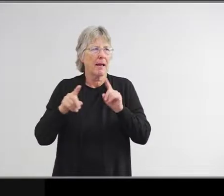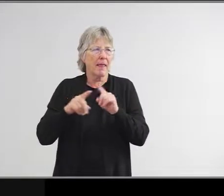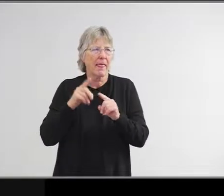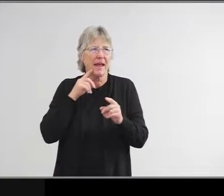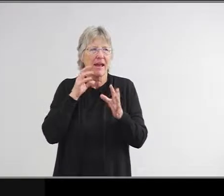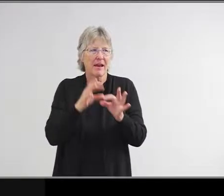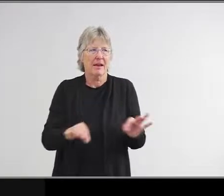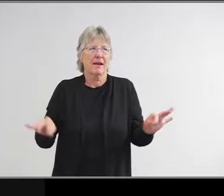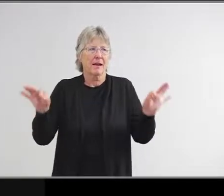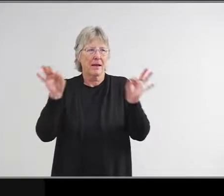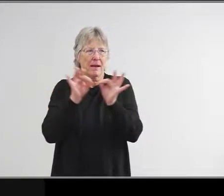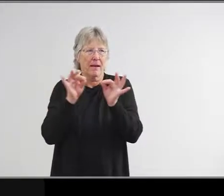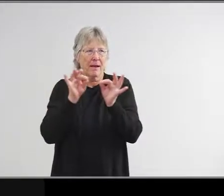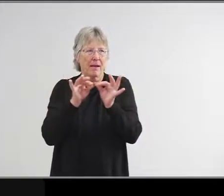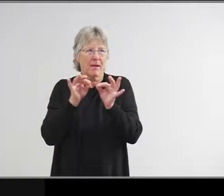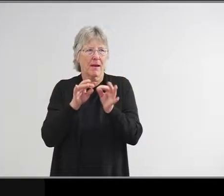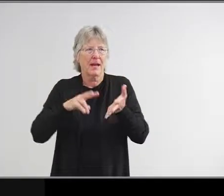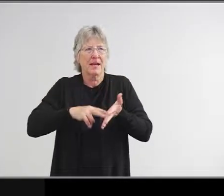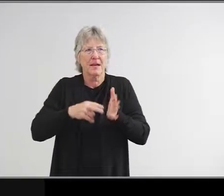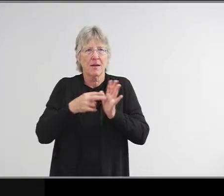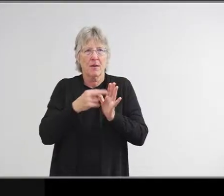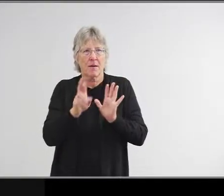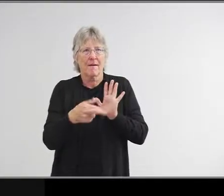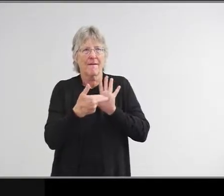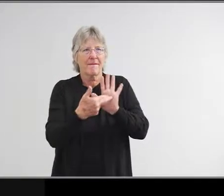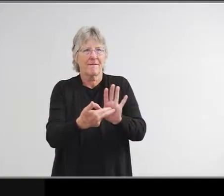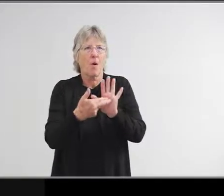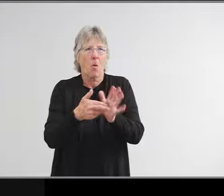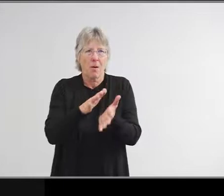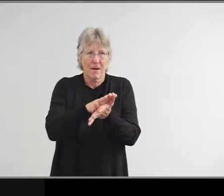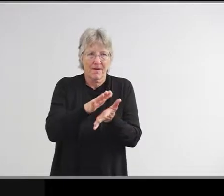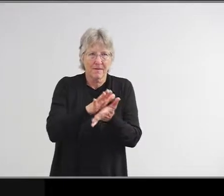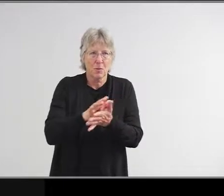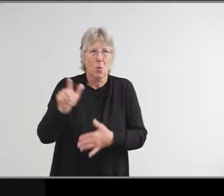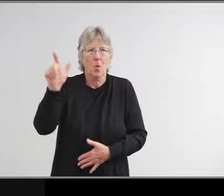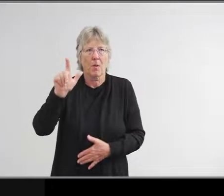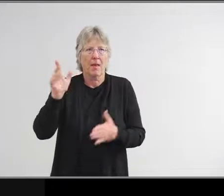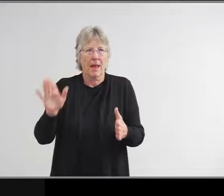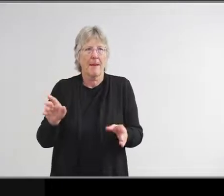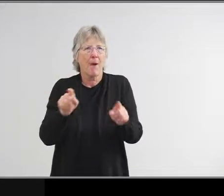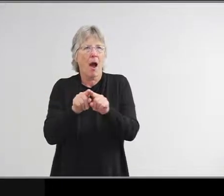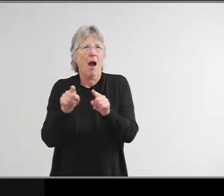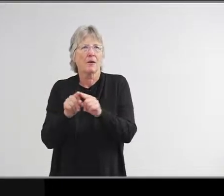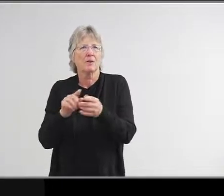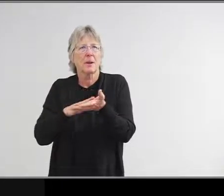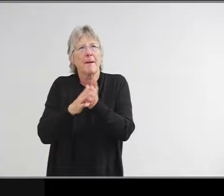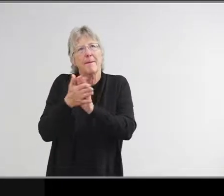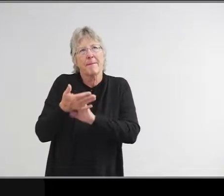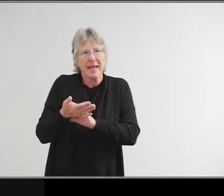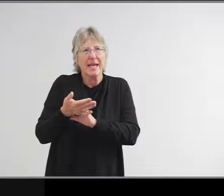and even potential role of the school library as instructional partners through collaboration